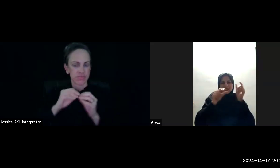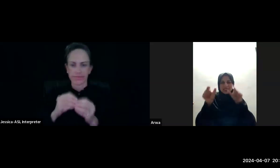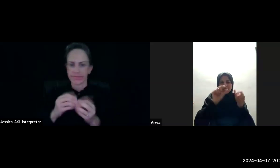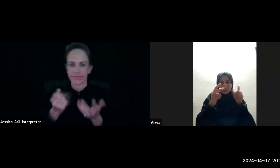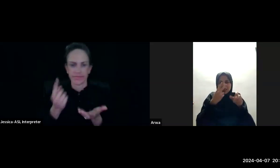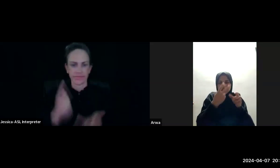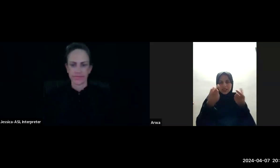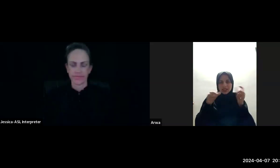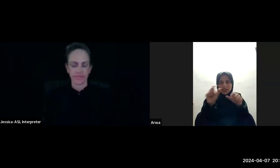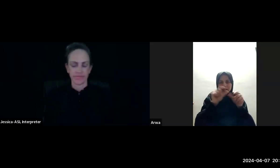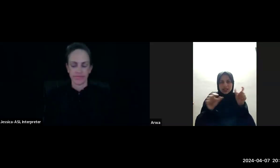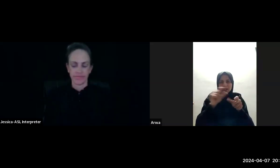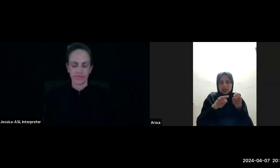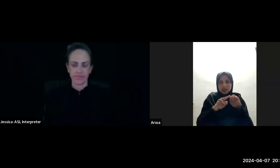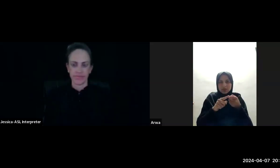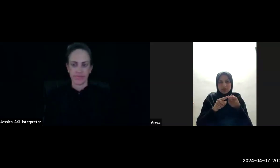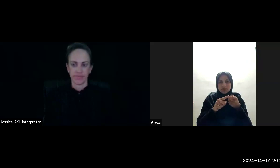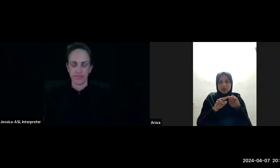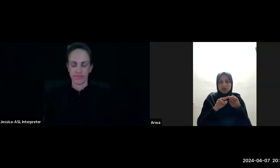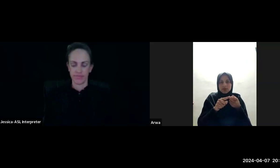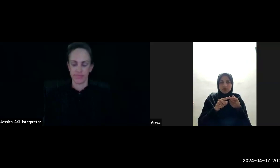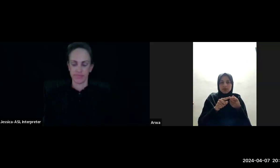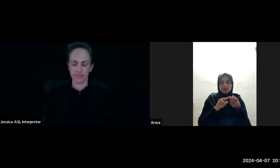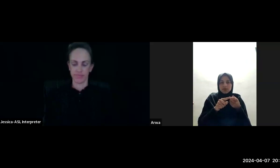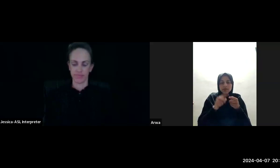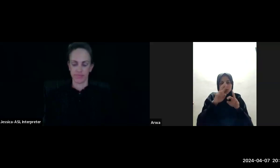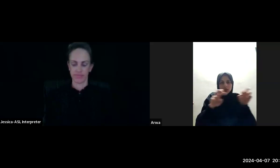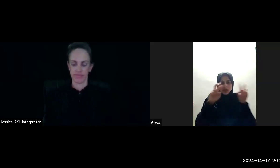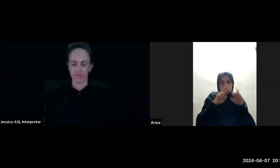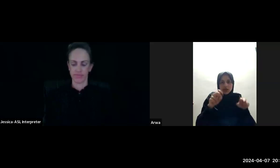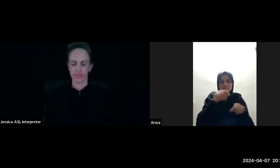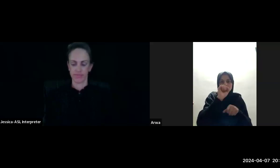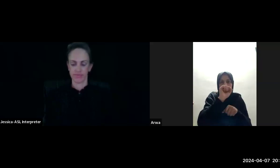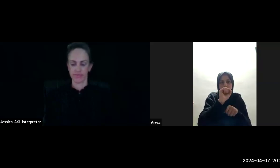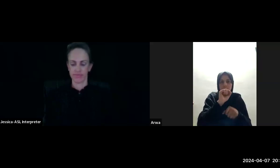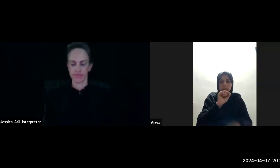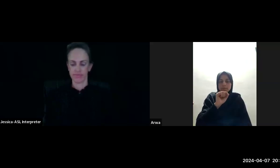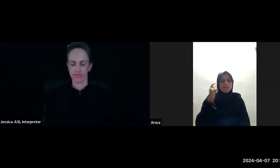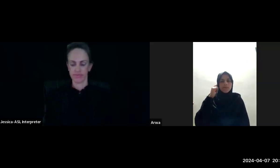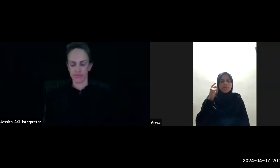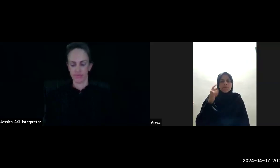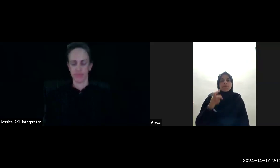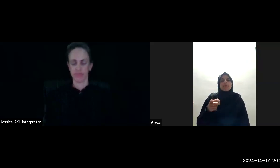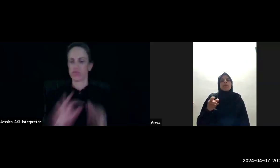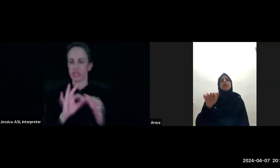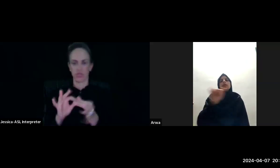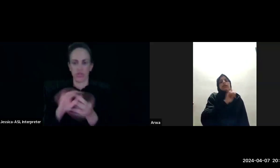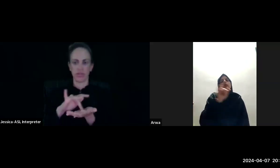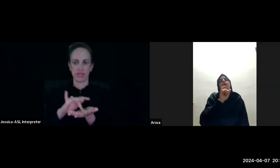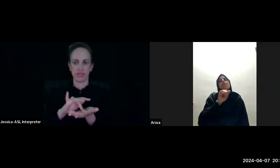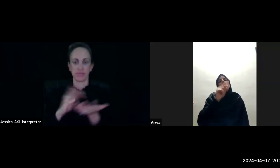least that's the way the it's perceived in the field of medicine. so that is about the therapy.